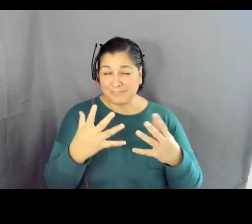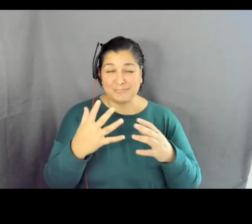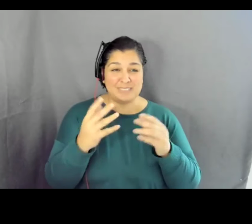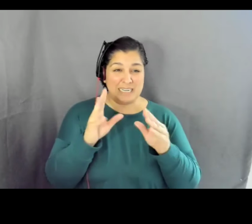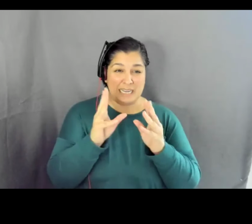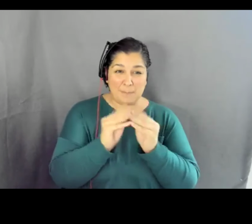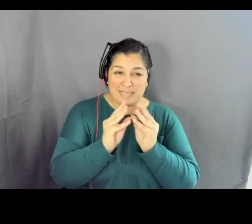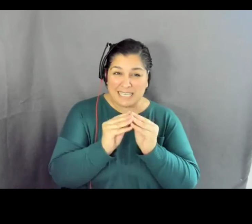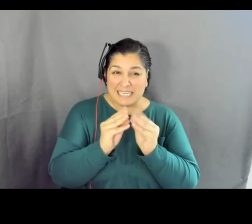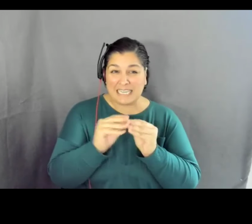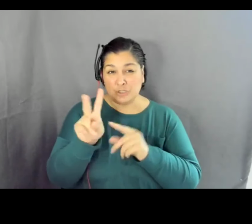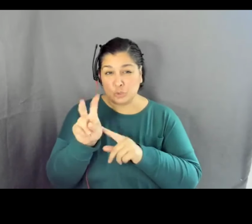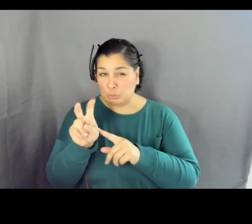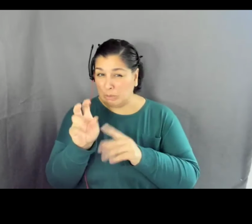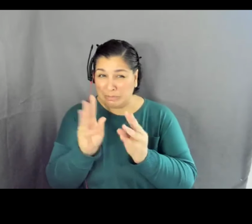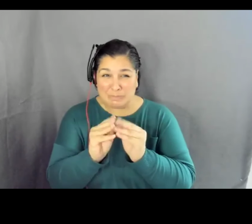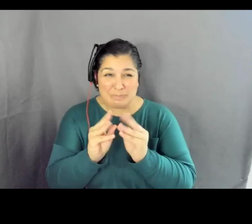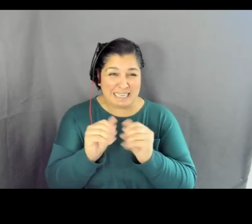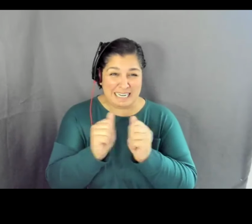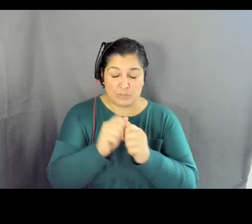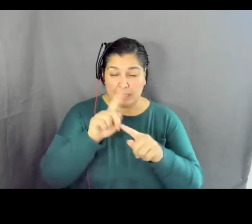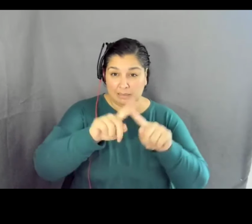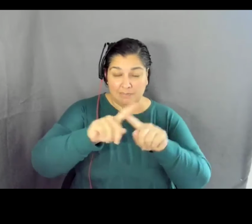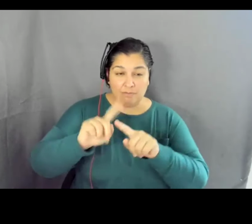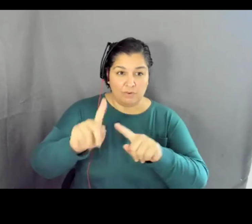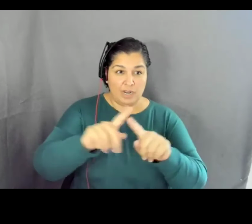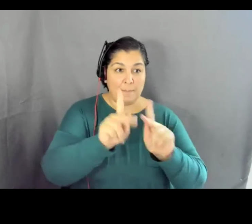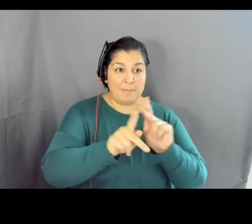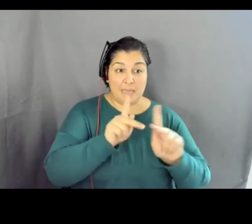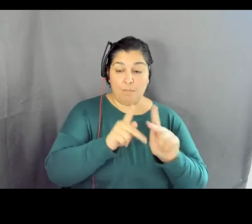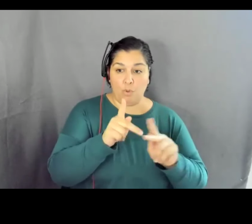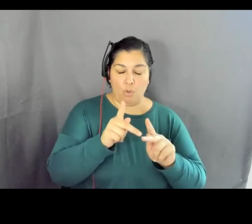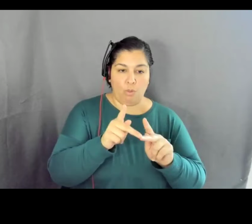And we designed this process so that our festival was halfway through this process.